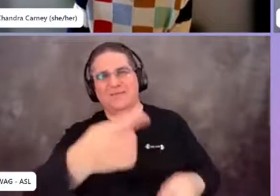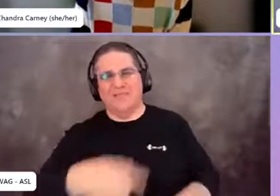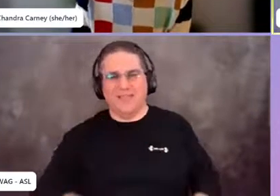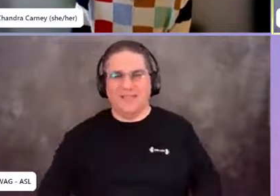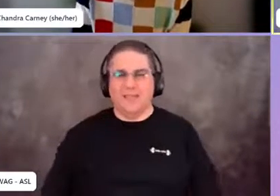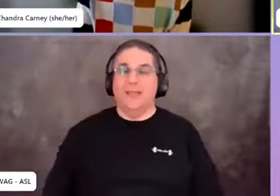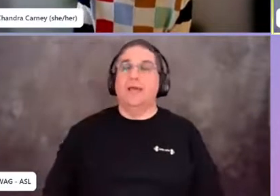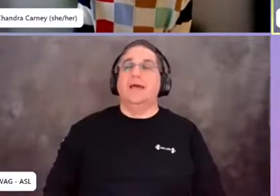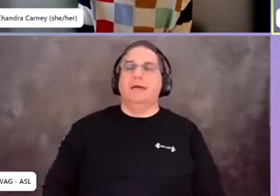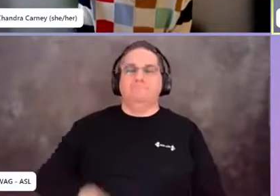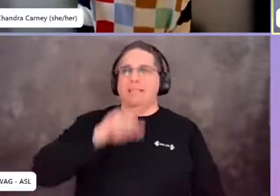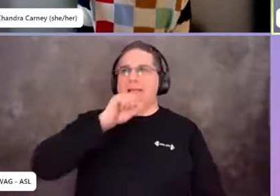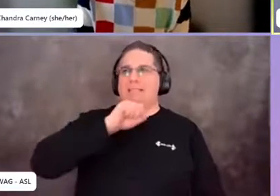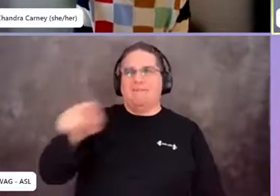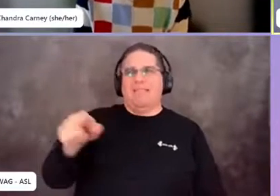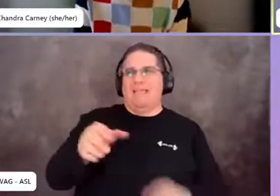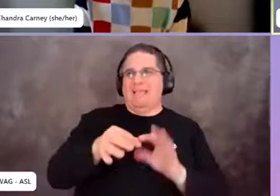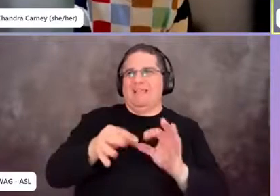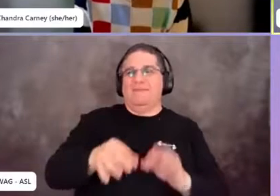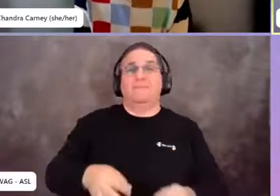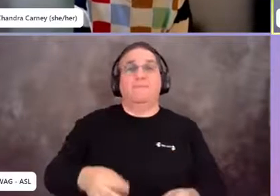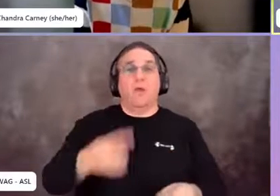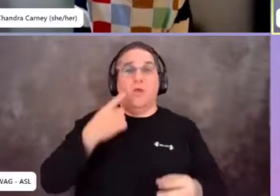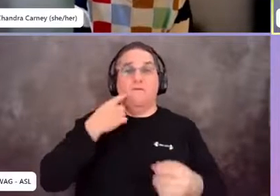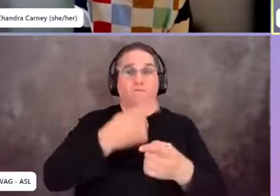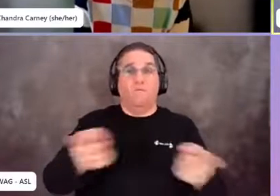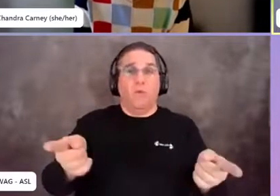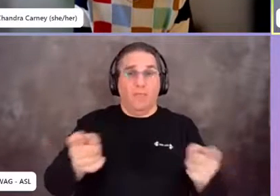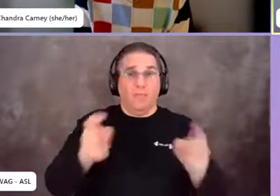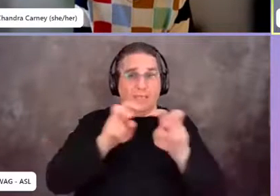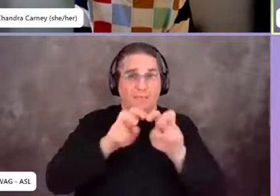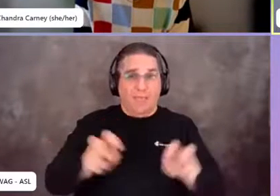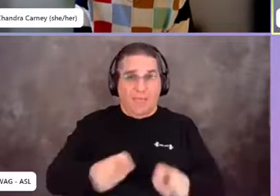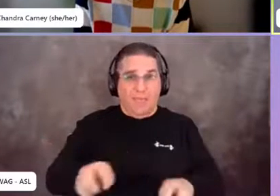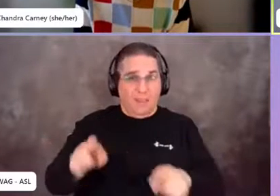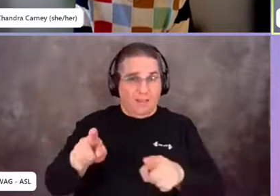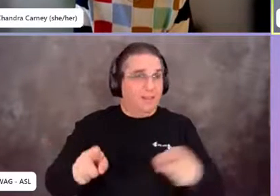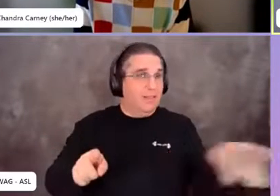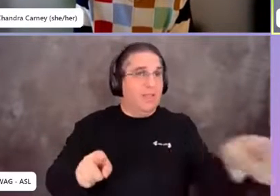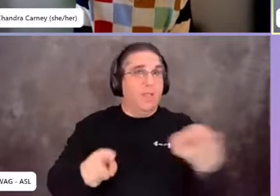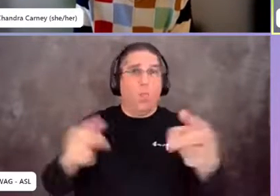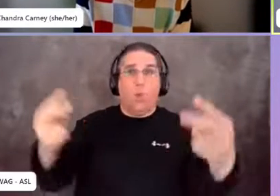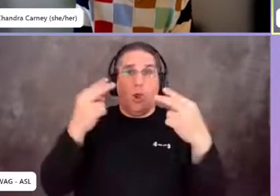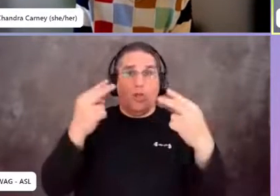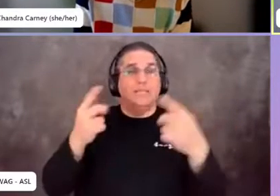I'll I'll continue to work by myself. You'll always get more people. [TILLY] Real